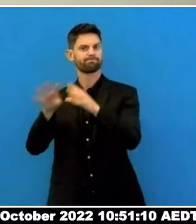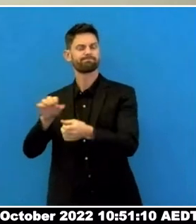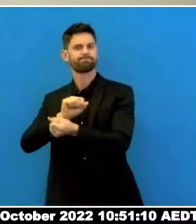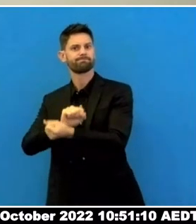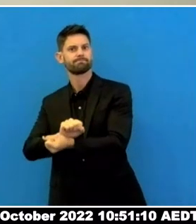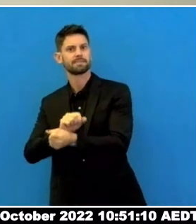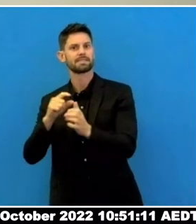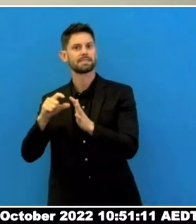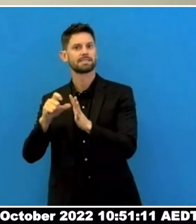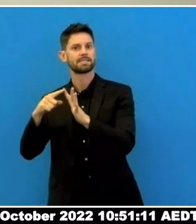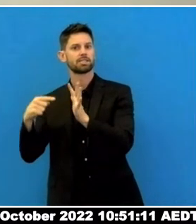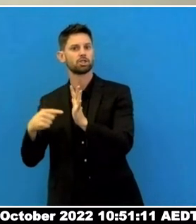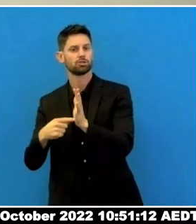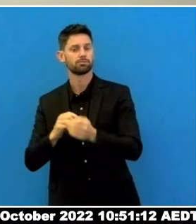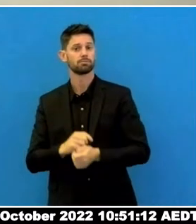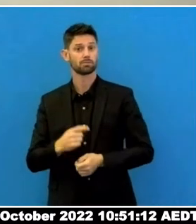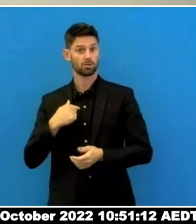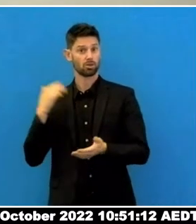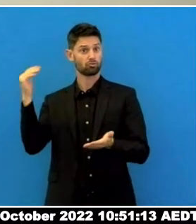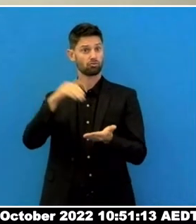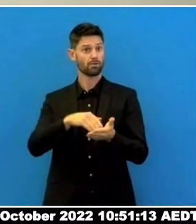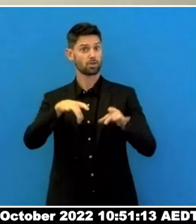as an asylum seeker in 2013.